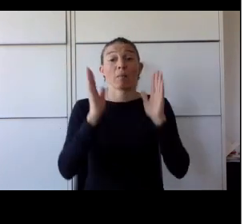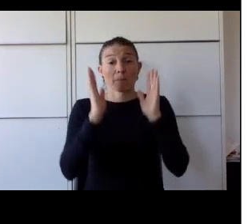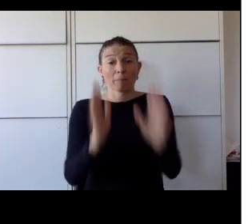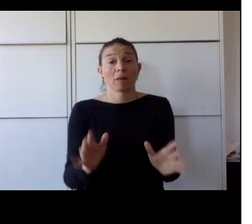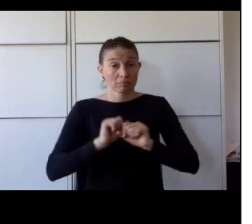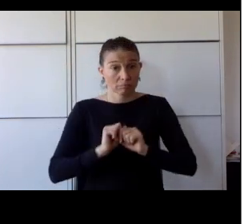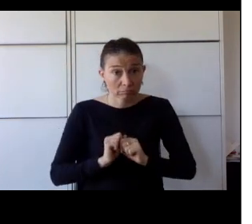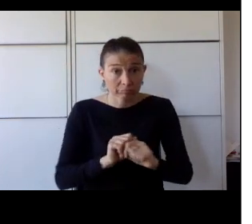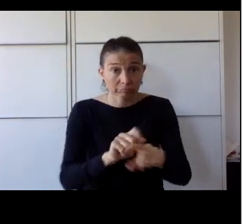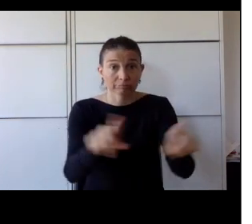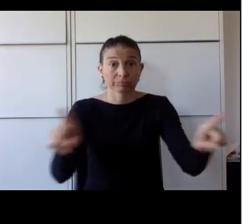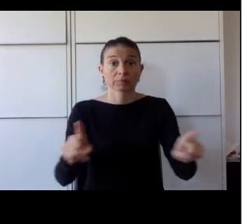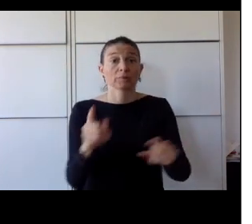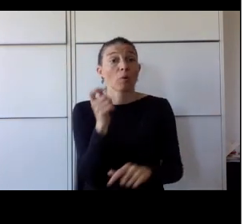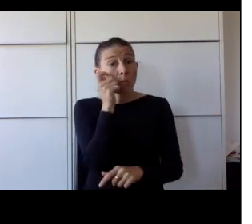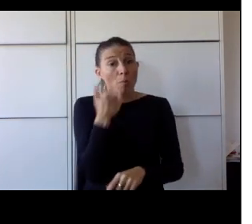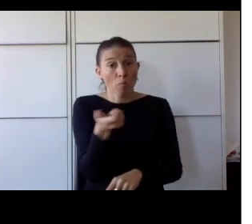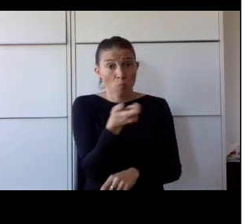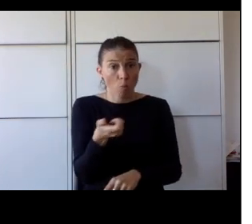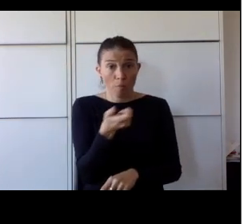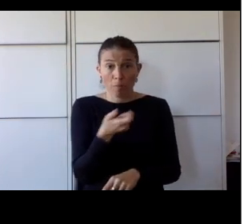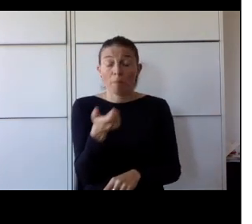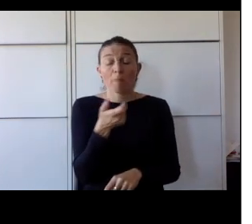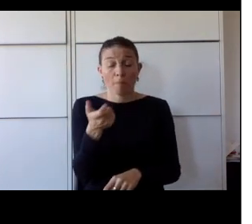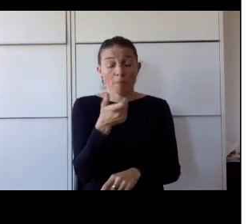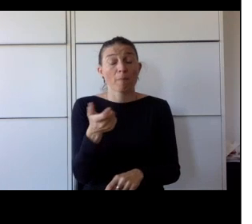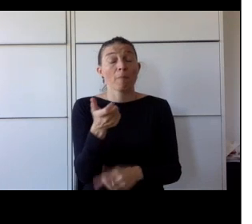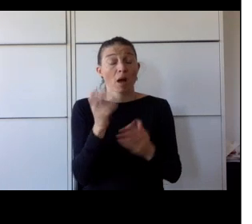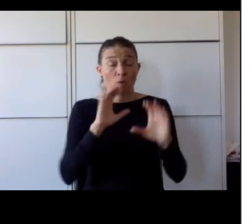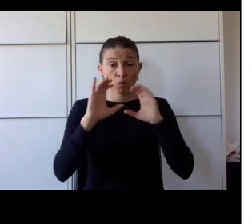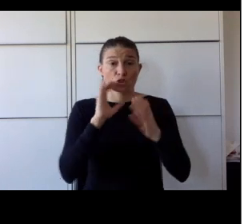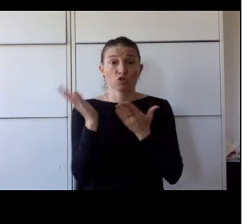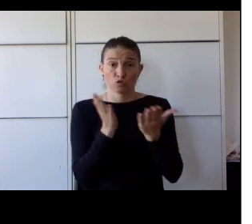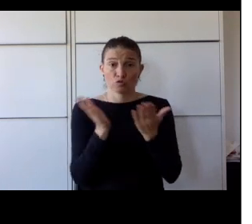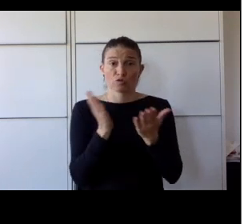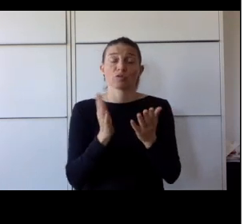of mobile communication services to the concerned persons.